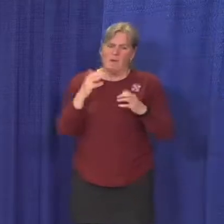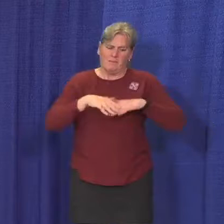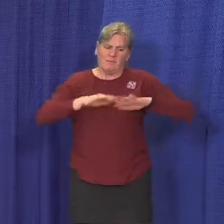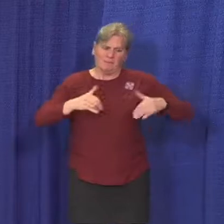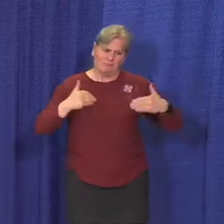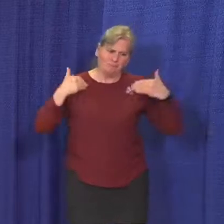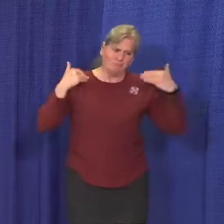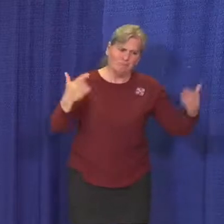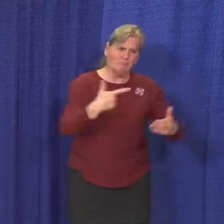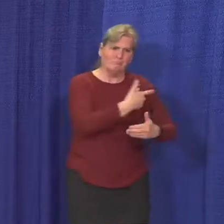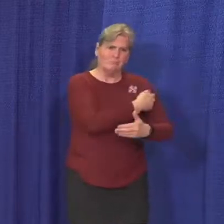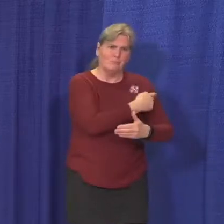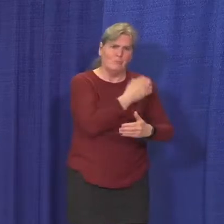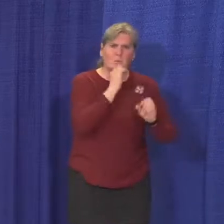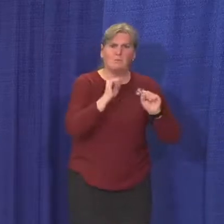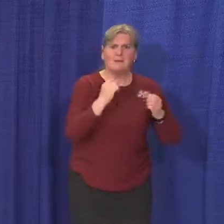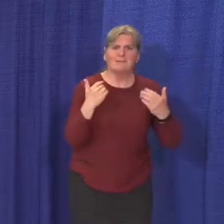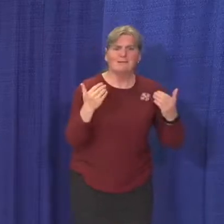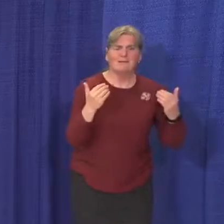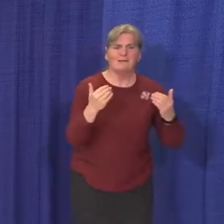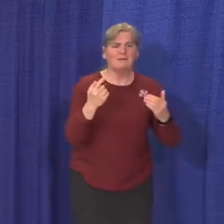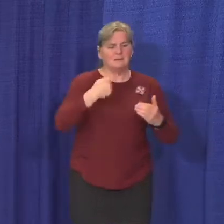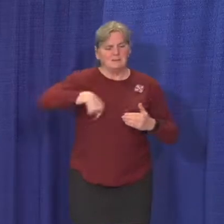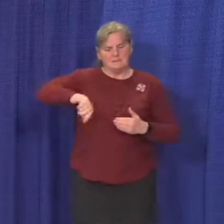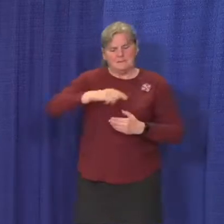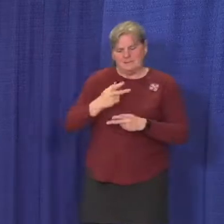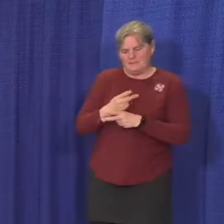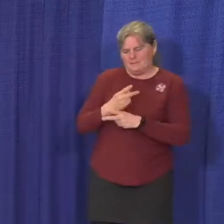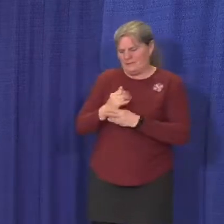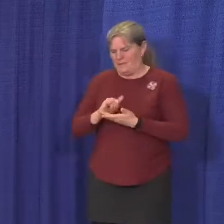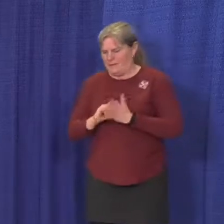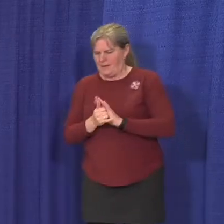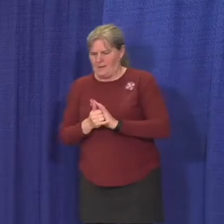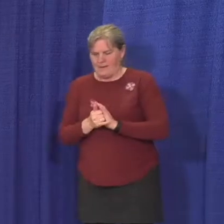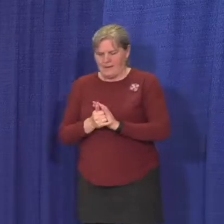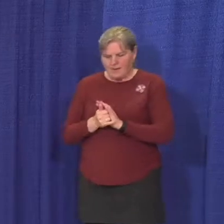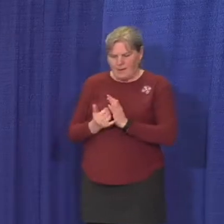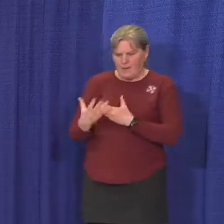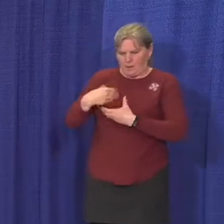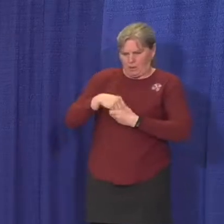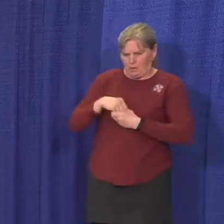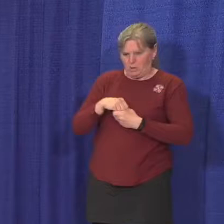to get their children vaccinated as soon as possible and we've been working on how to include